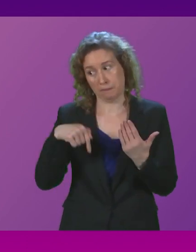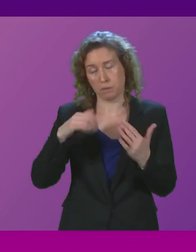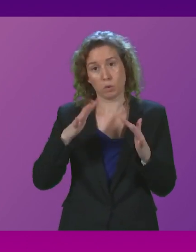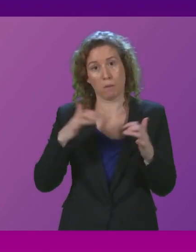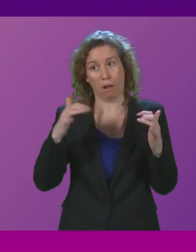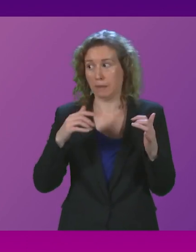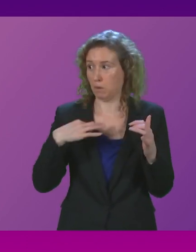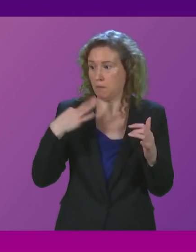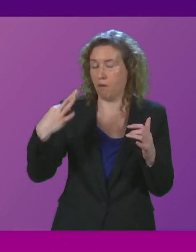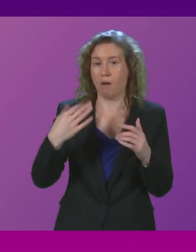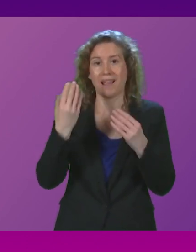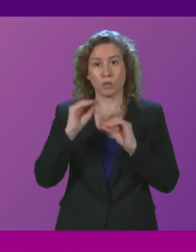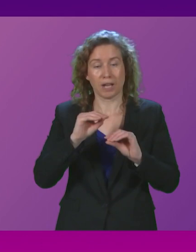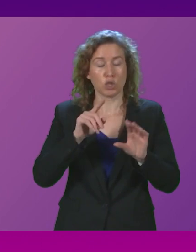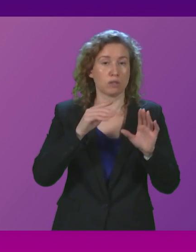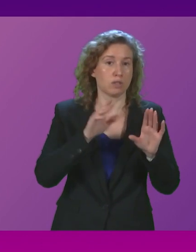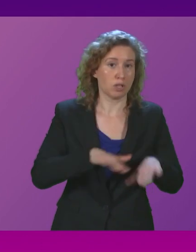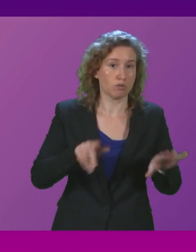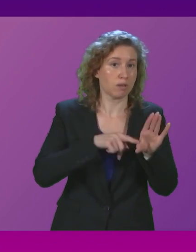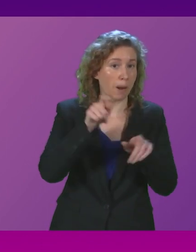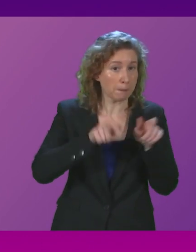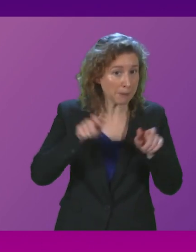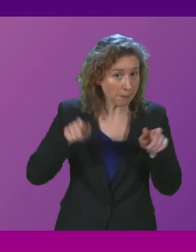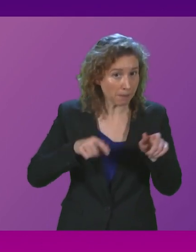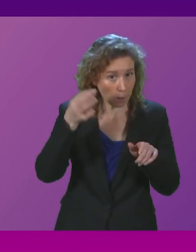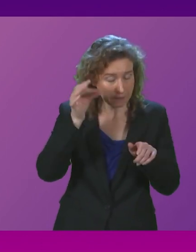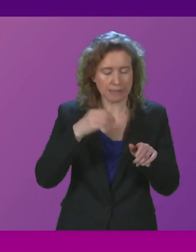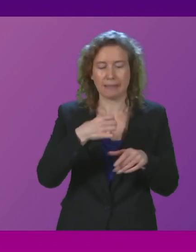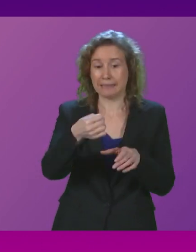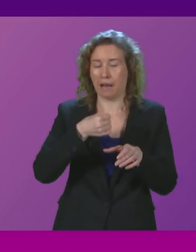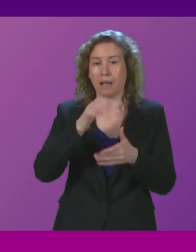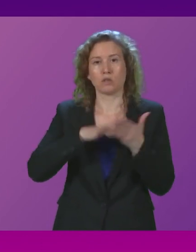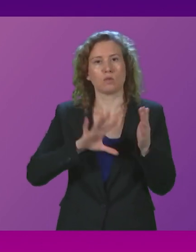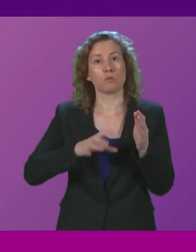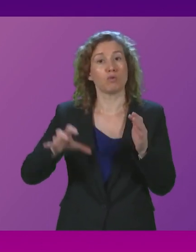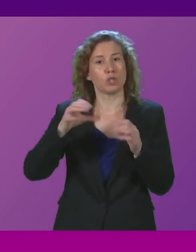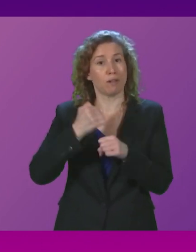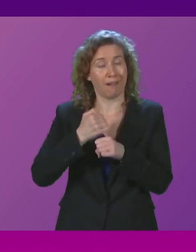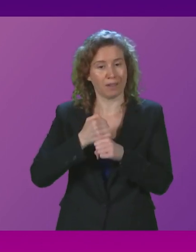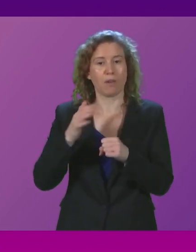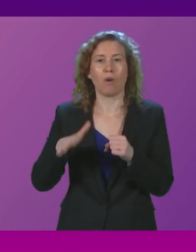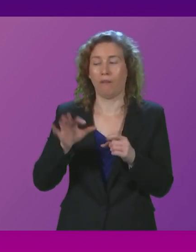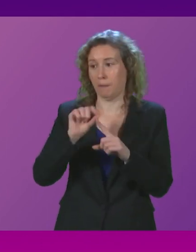On behalf of the Education, Children and Young People Committee, I have previously welcomed to Parliament a delegation from the regional government of Balochistan, which is one of